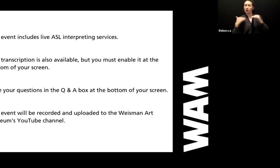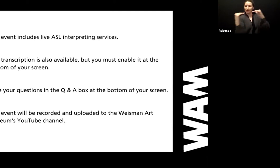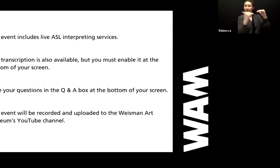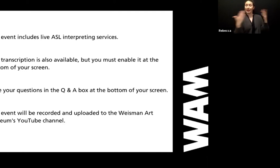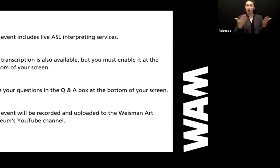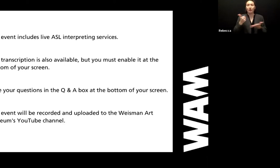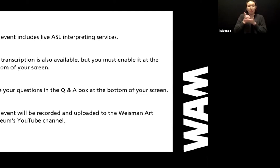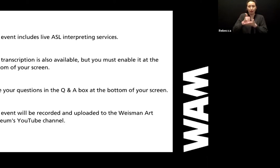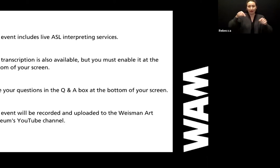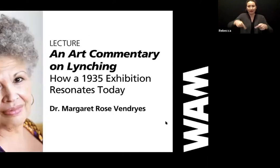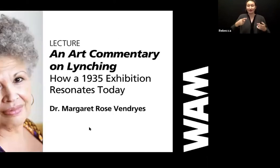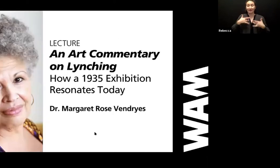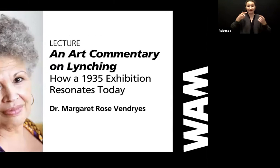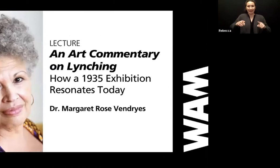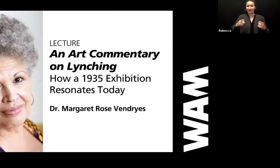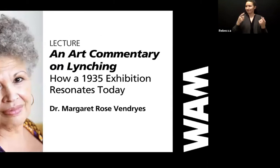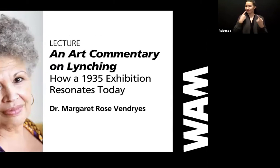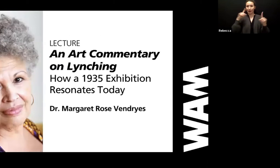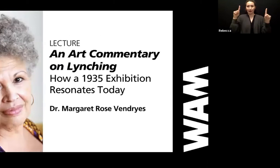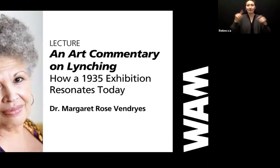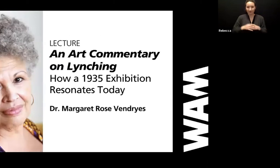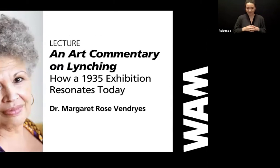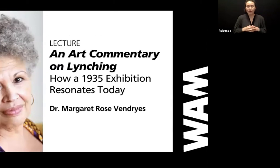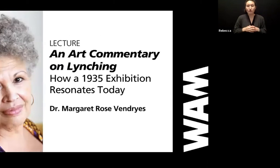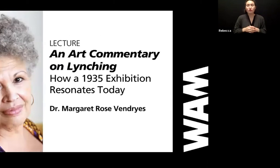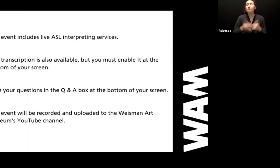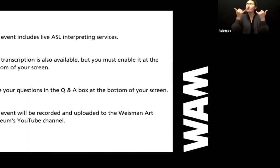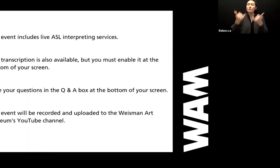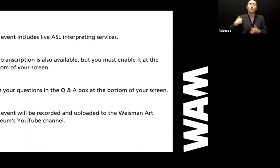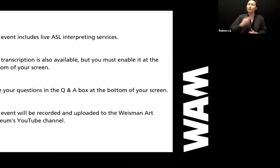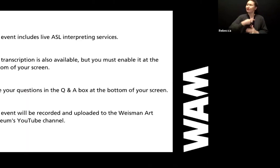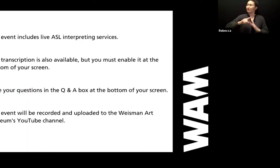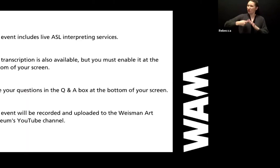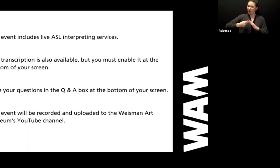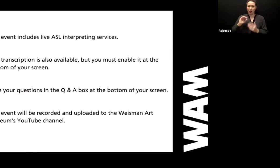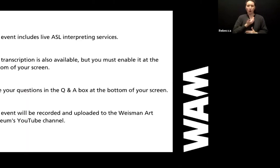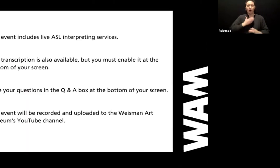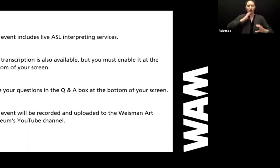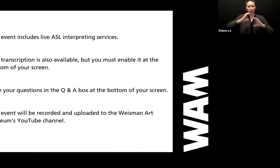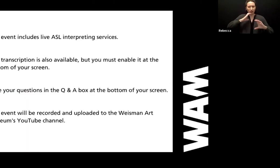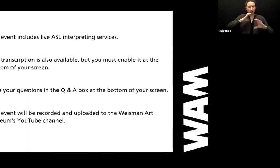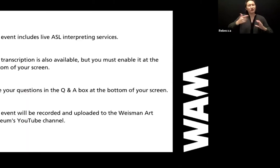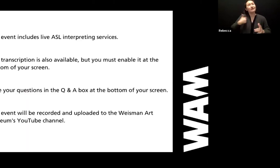evening. As we begin our conversation, we invite you to submit questions and thoughts